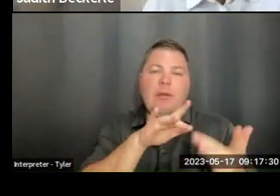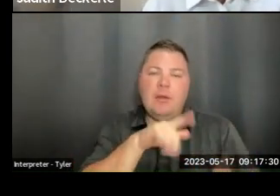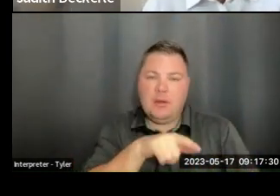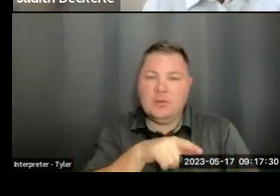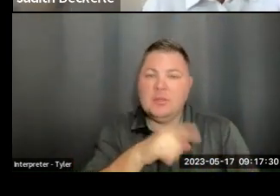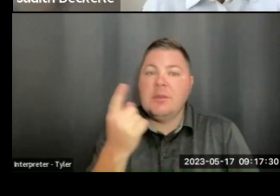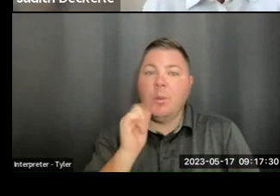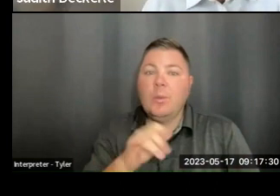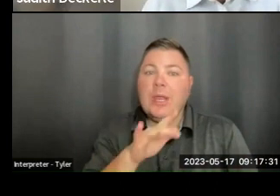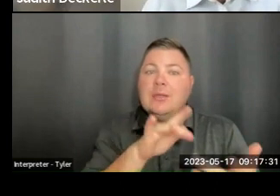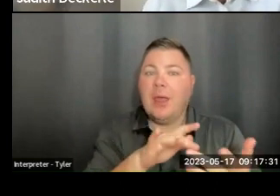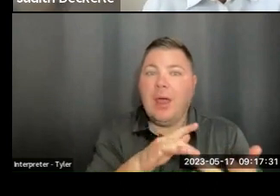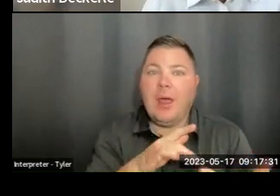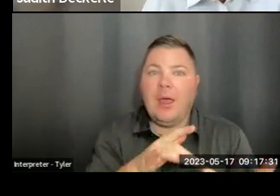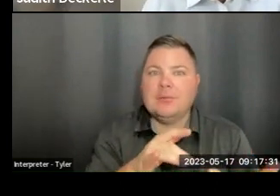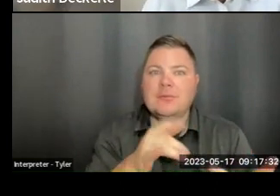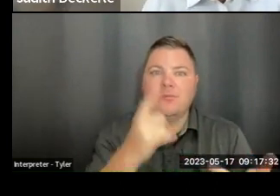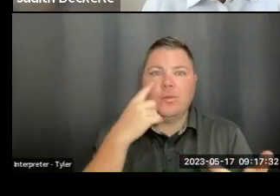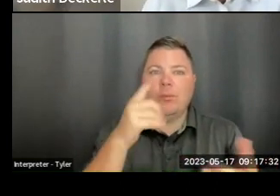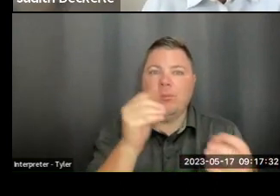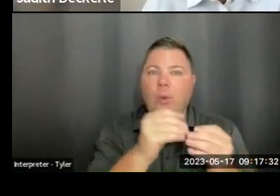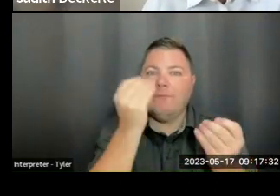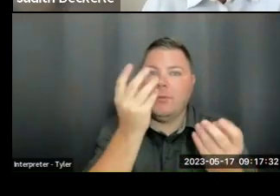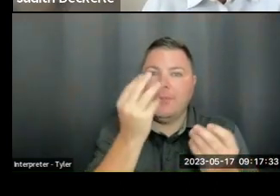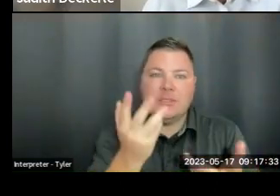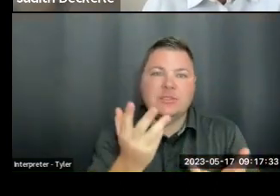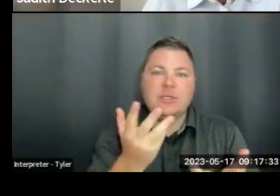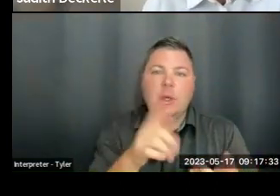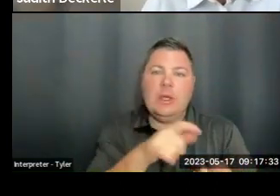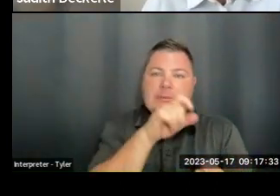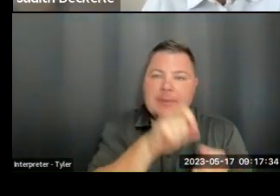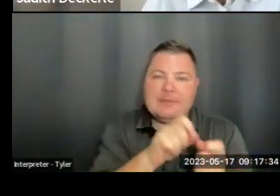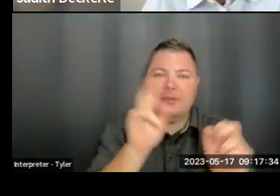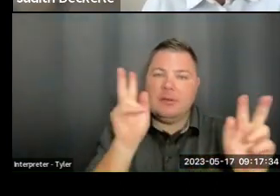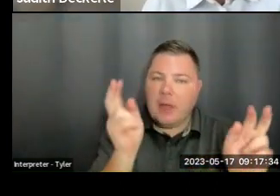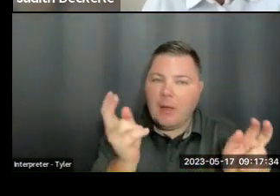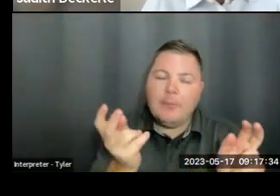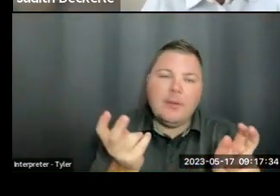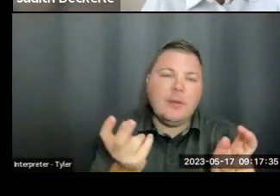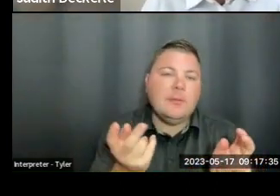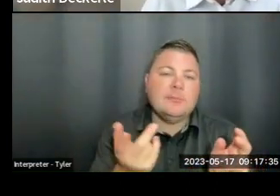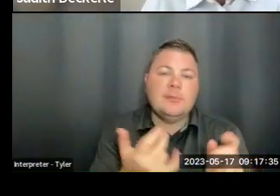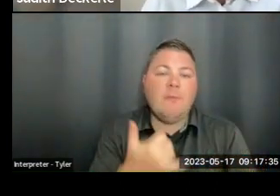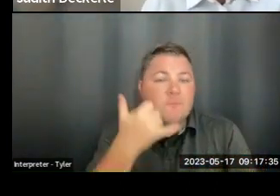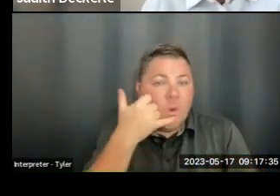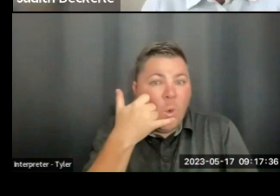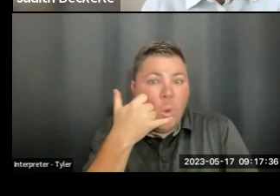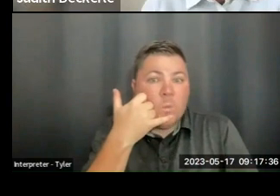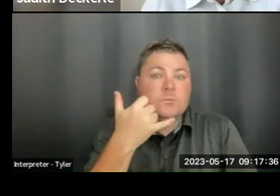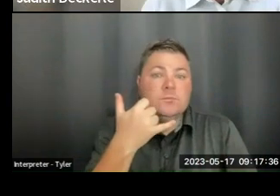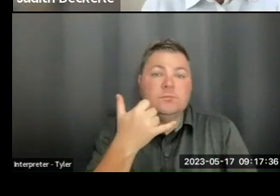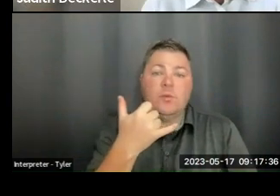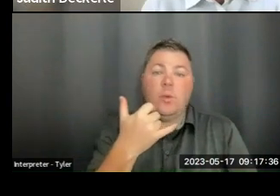Point of contact, very important. Someone we can reach out to for